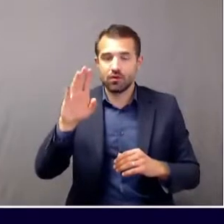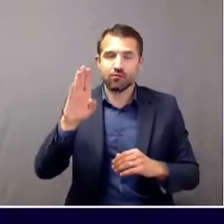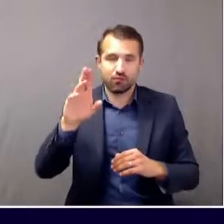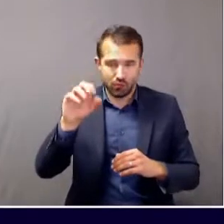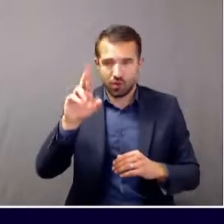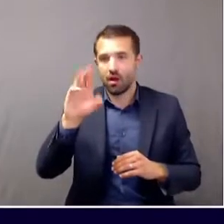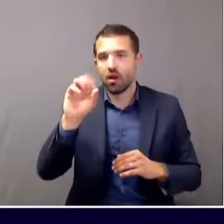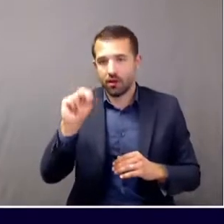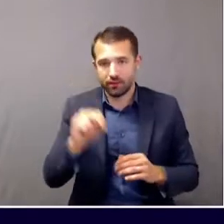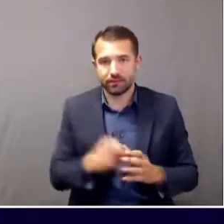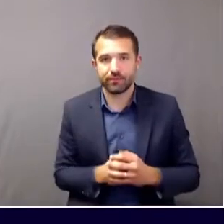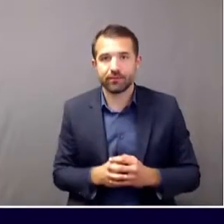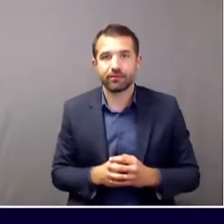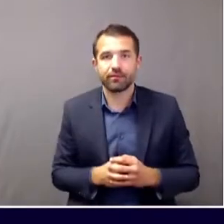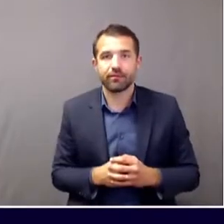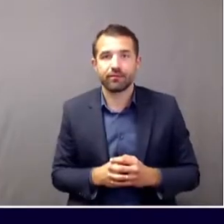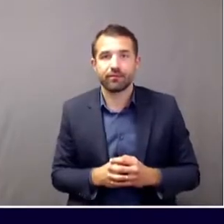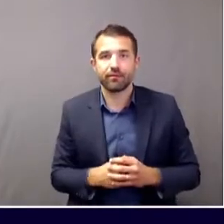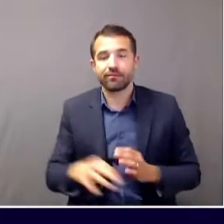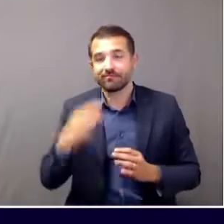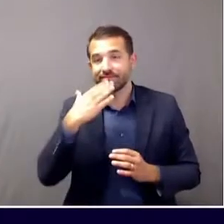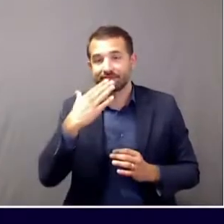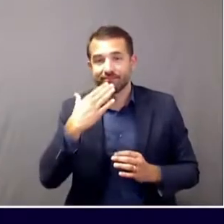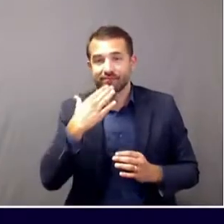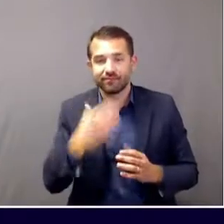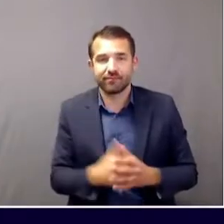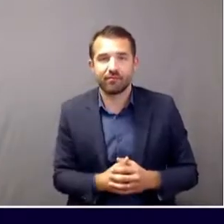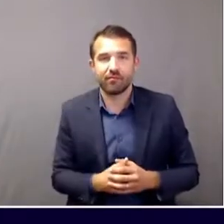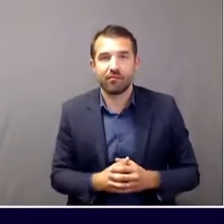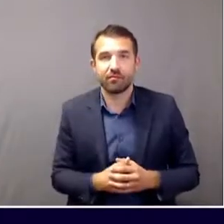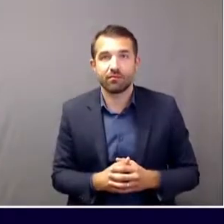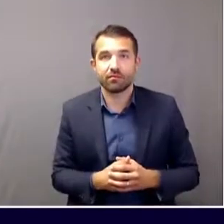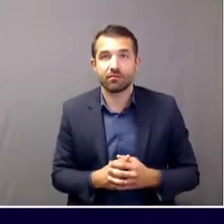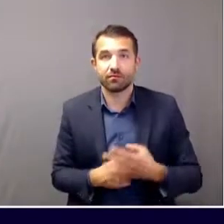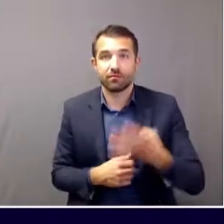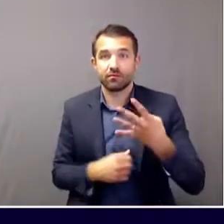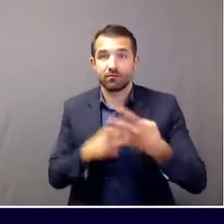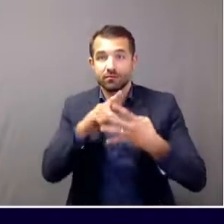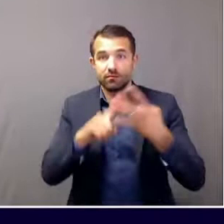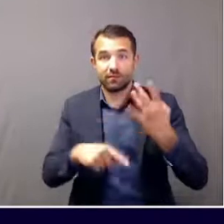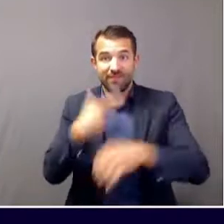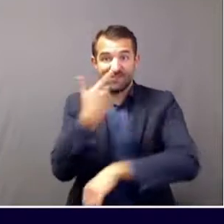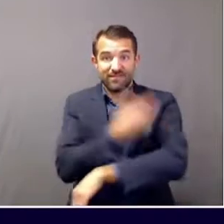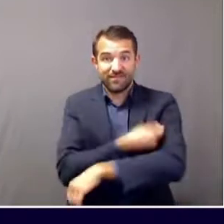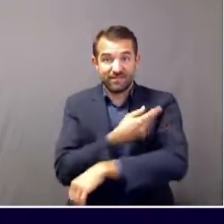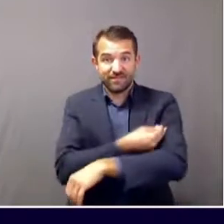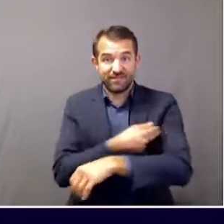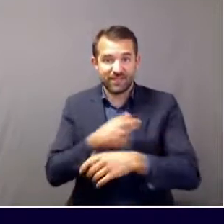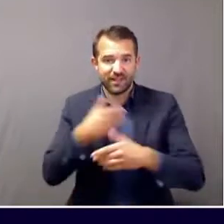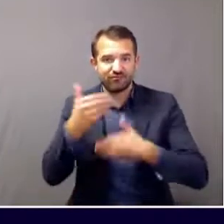regarding the adverse events in